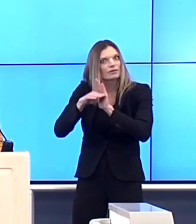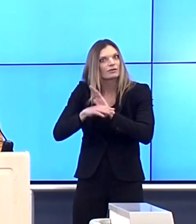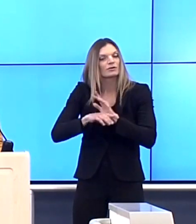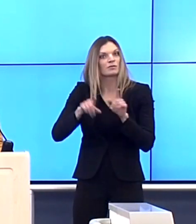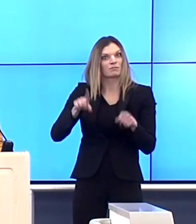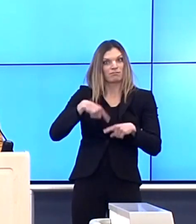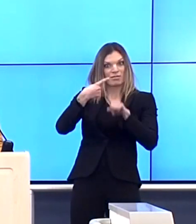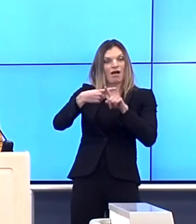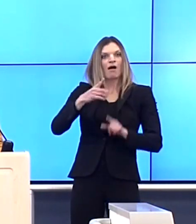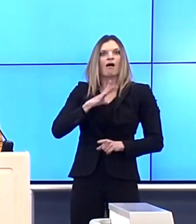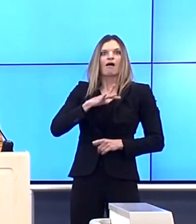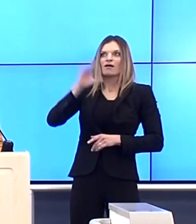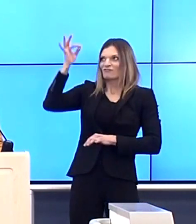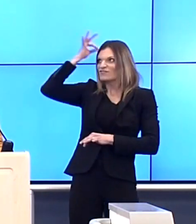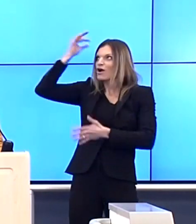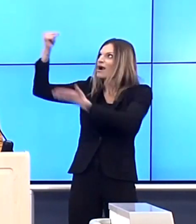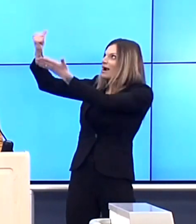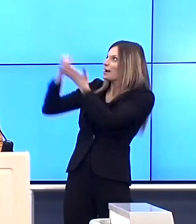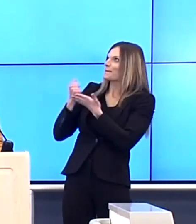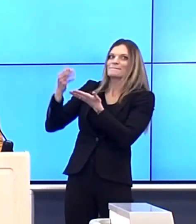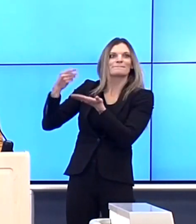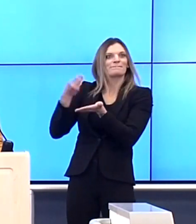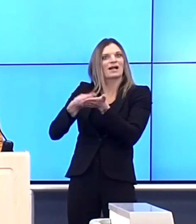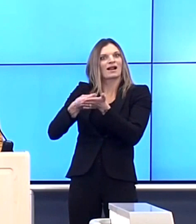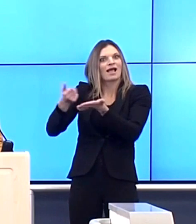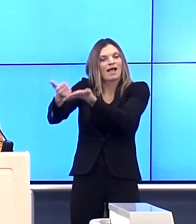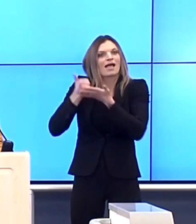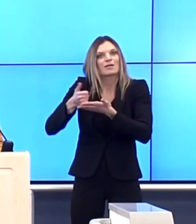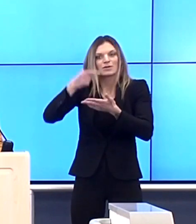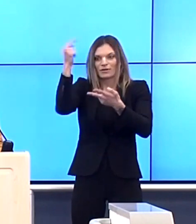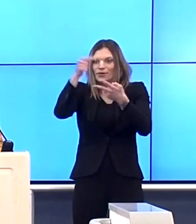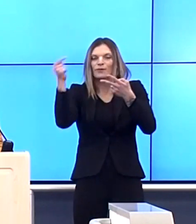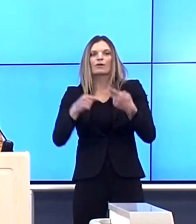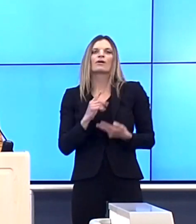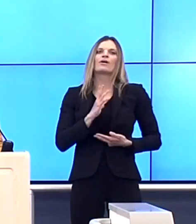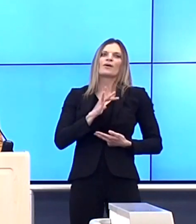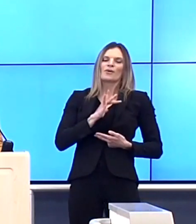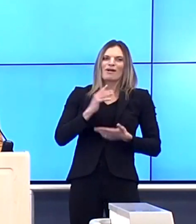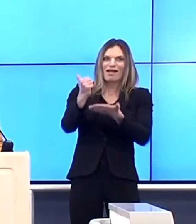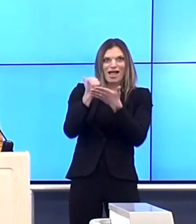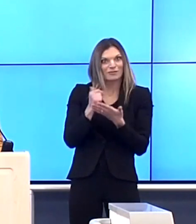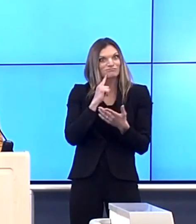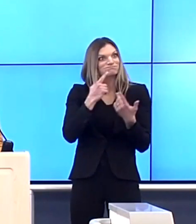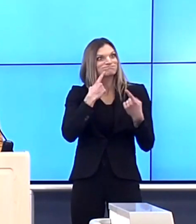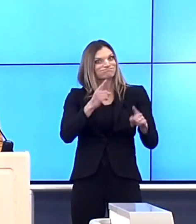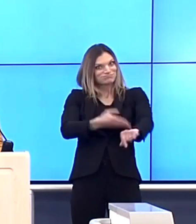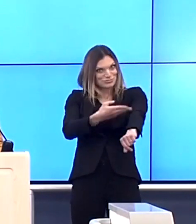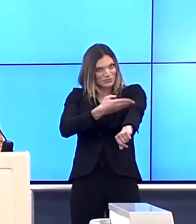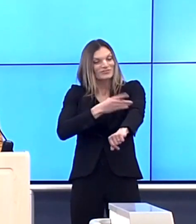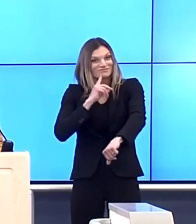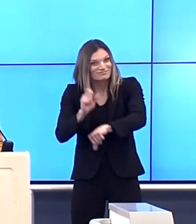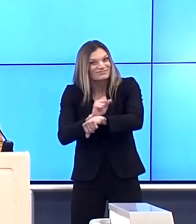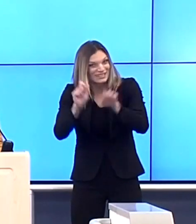SUPPORT IN THE EARLY MONTHS OF THIS PANDEMIC. THIS PANDEMIC. THEY DID IT ONCE AND IT WORKED. THEY DID IT ONCE AND IT WORKED. NOW WE NEED HELP AGAIN. NOW WE NEED HELP AGAIN. EVERY SINGLE ONE OF US, FROM THE